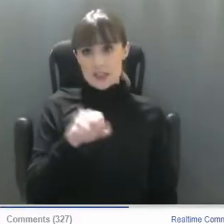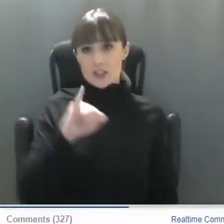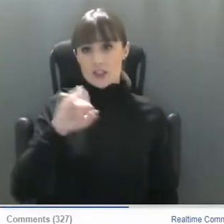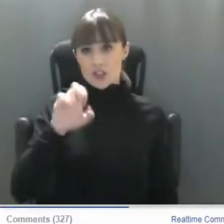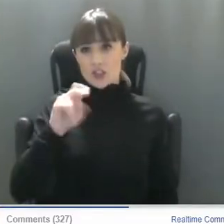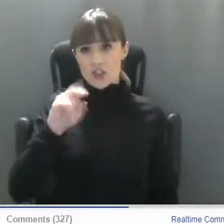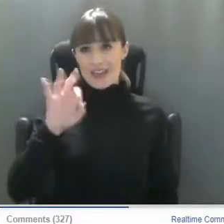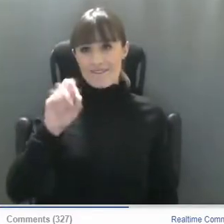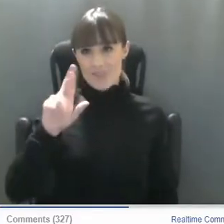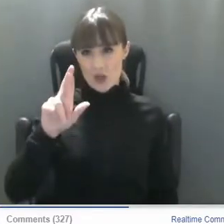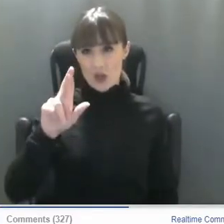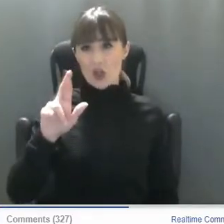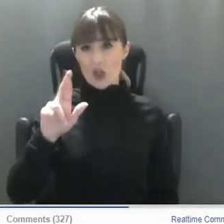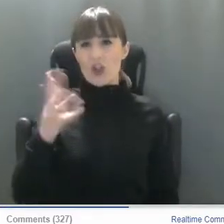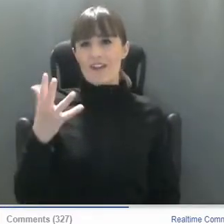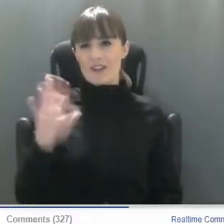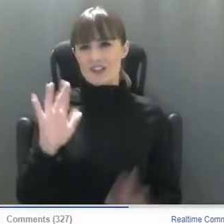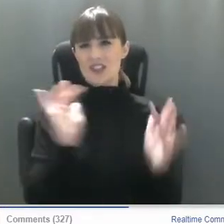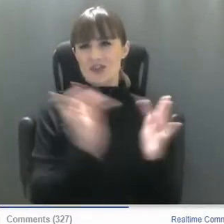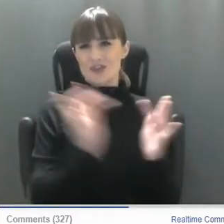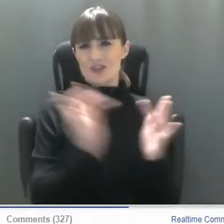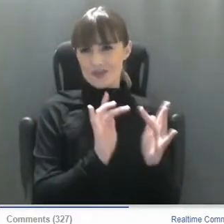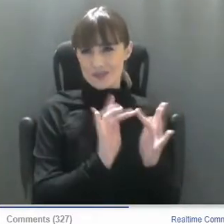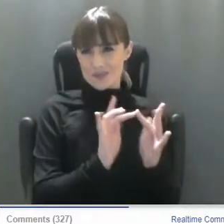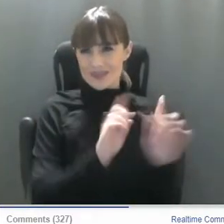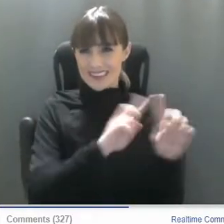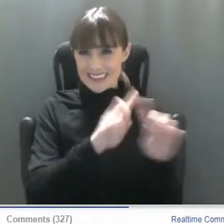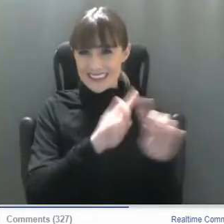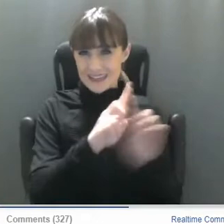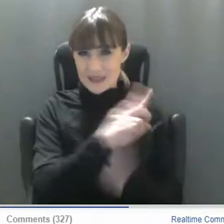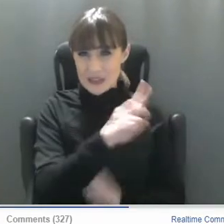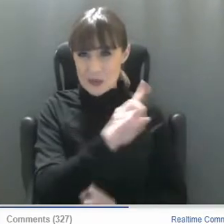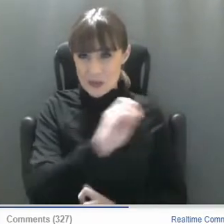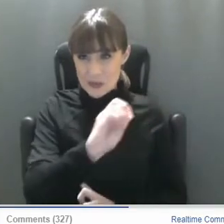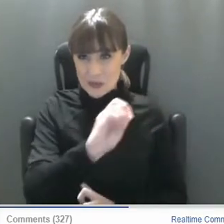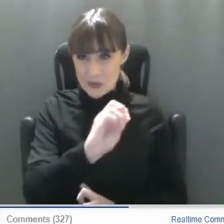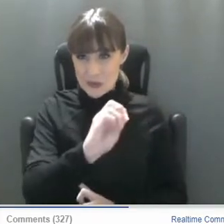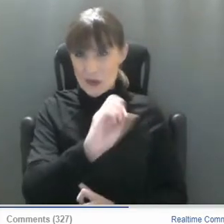around the country. They're very interested in how this is going for us,